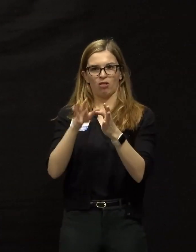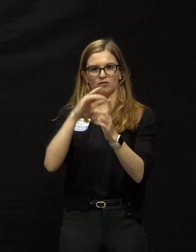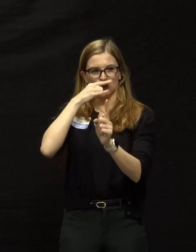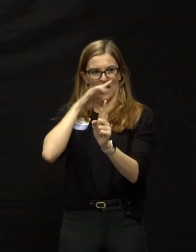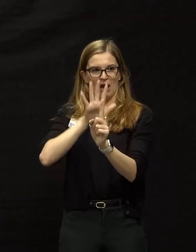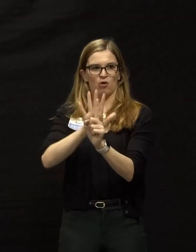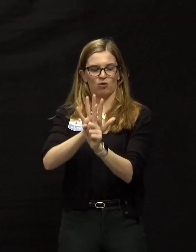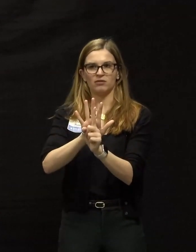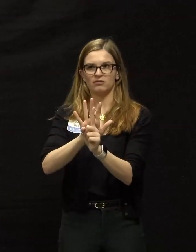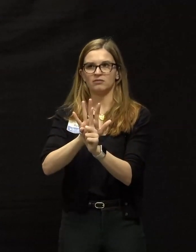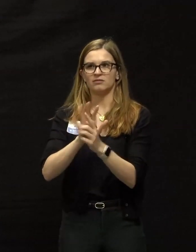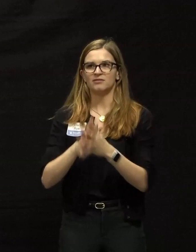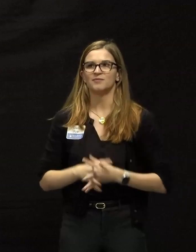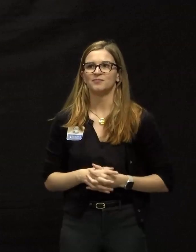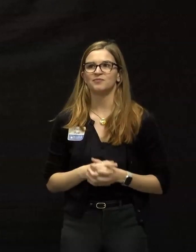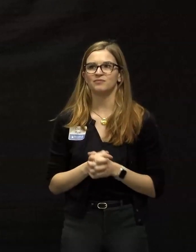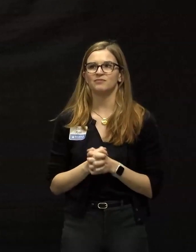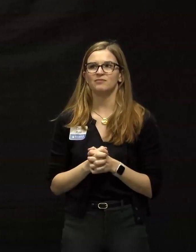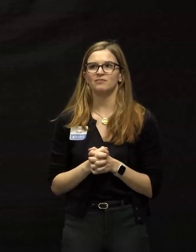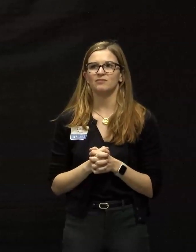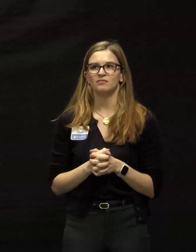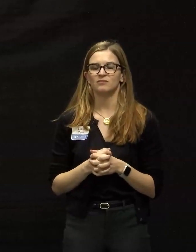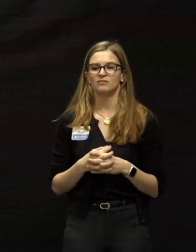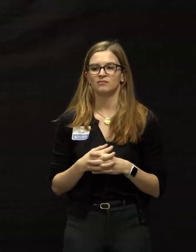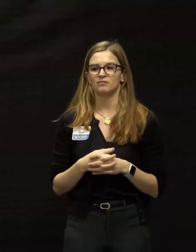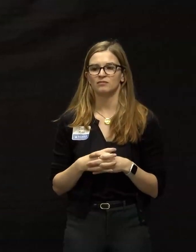and understand the child as a holistic person.